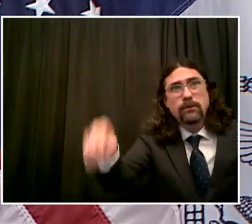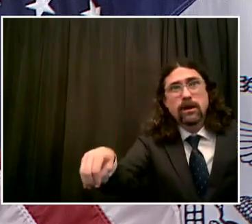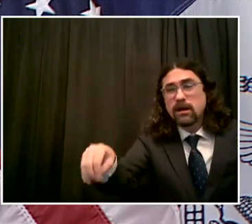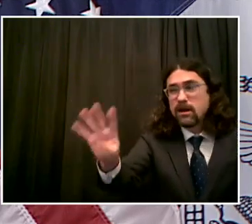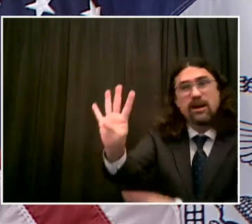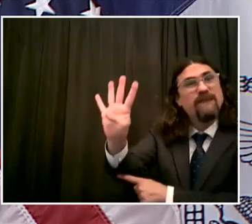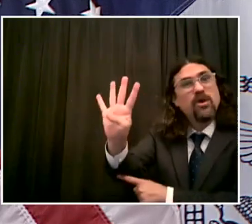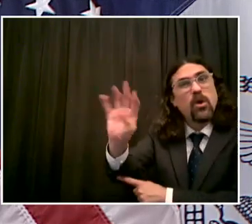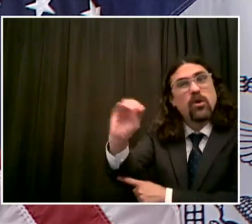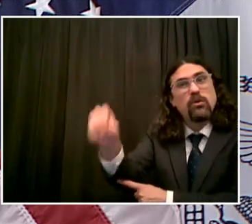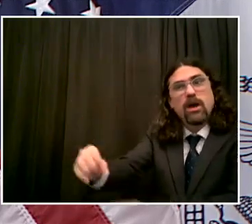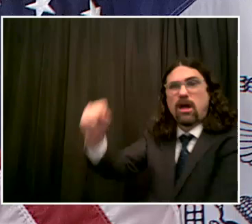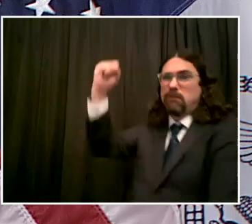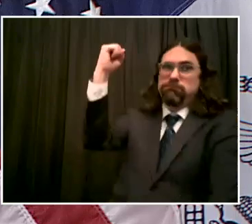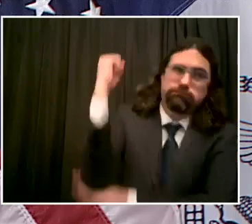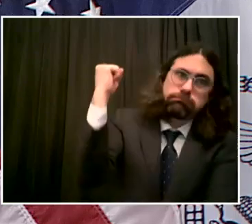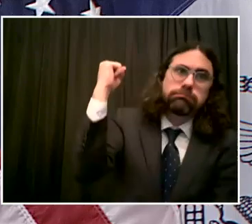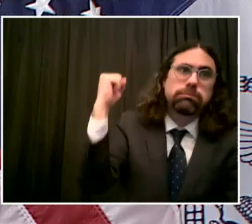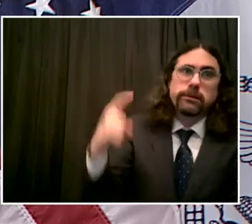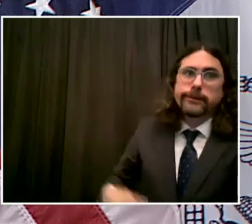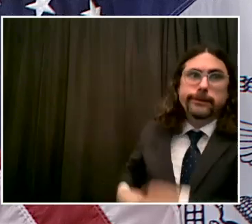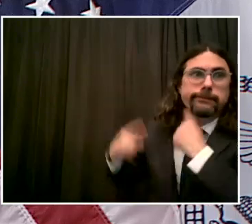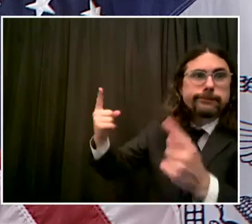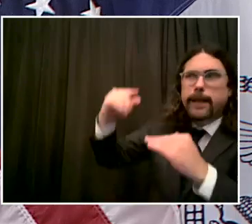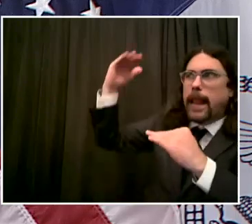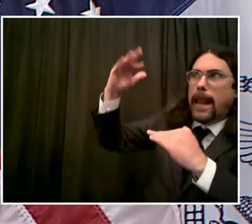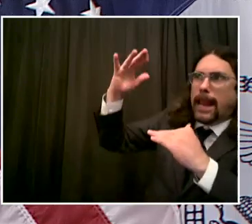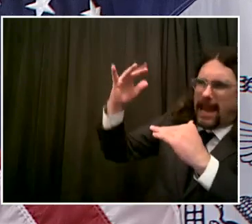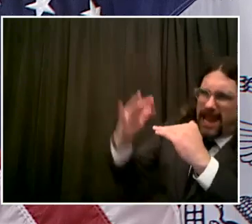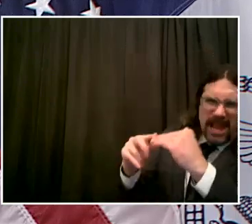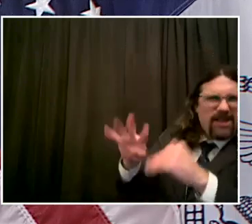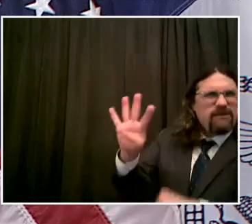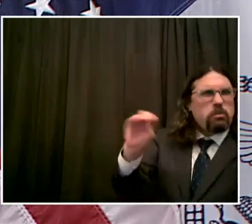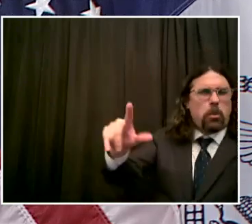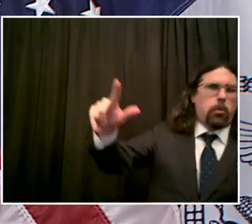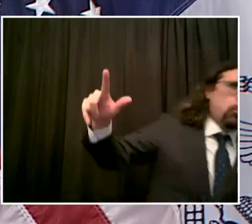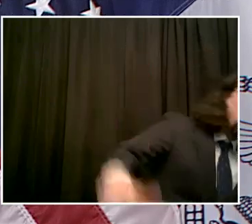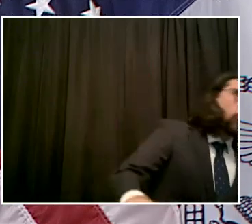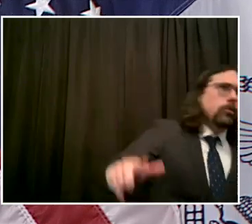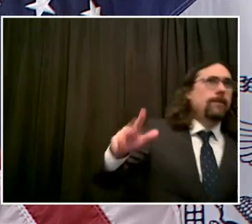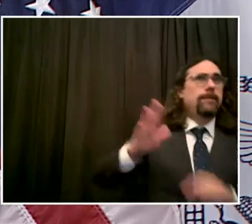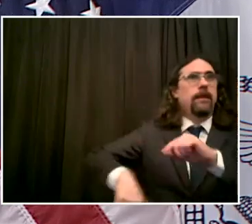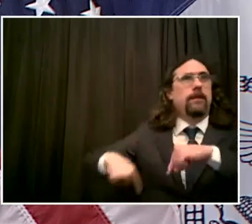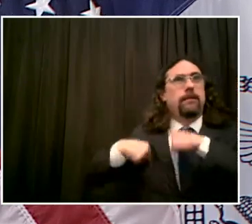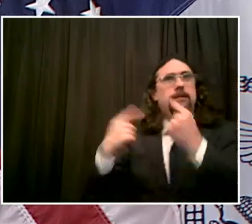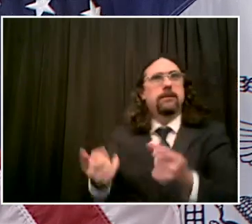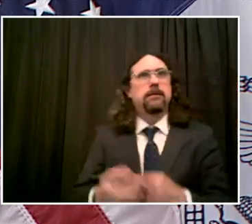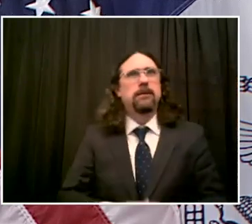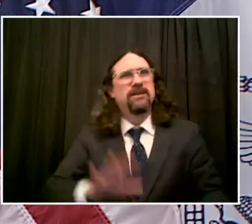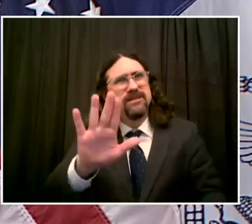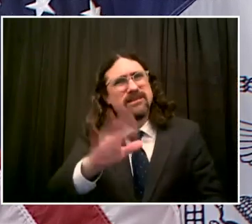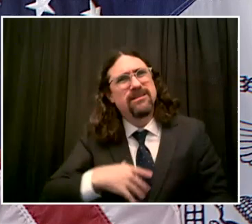THURSDAY WHICH WAS NOT THAT LONG AGO MY FRIENDS, WE WERE DOING ONE THING AND ONE THING ONLY.